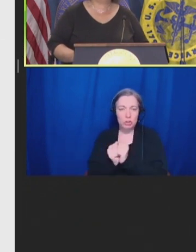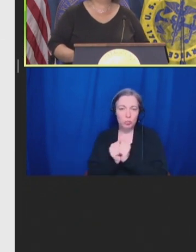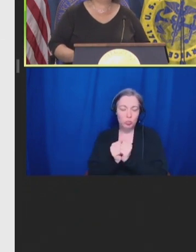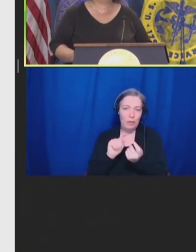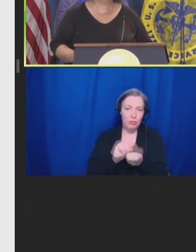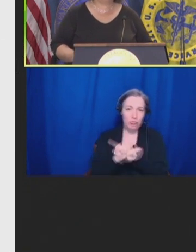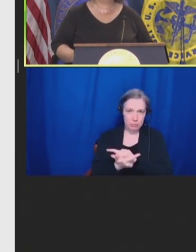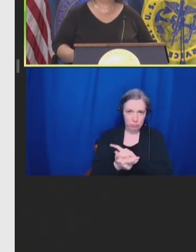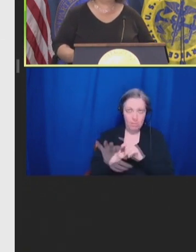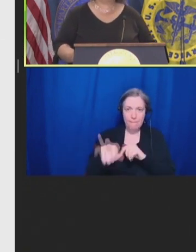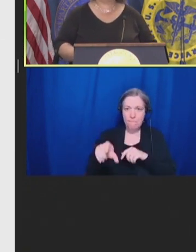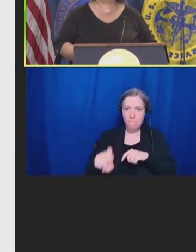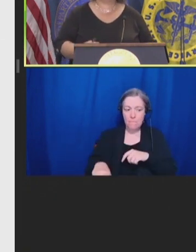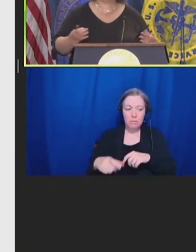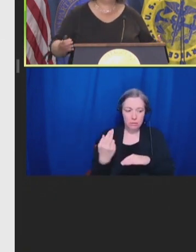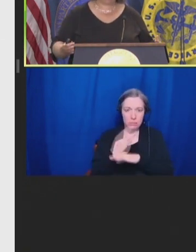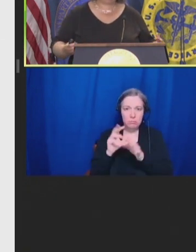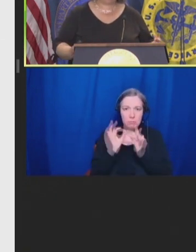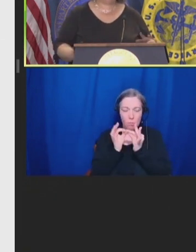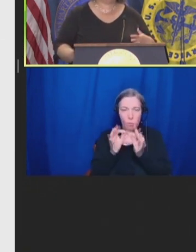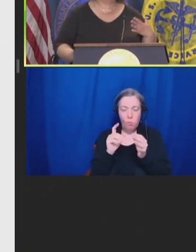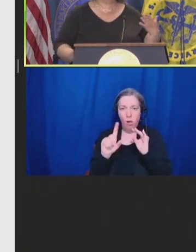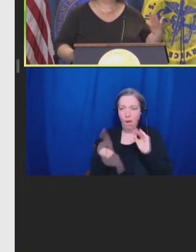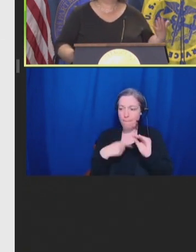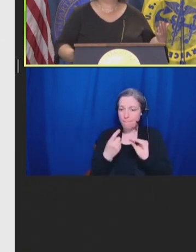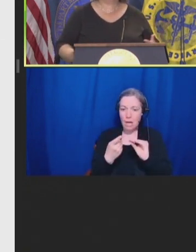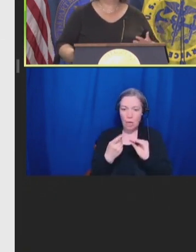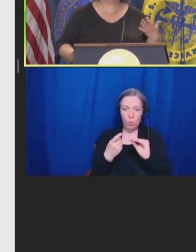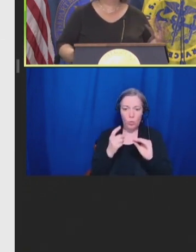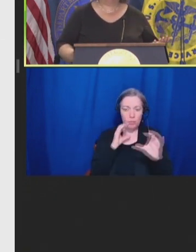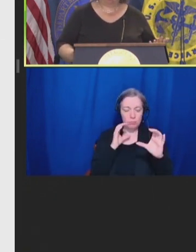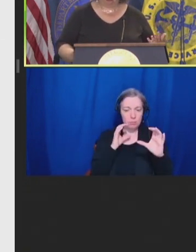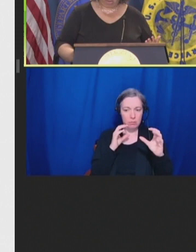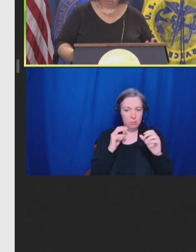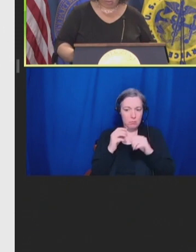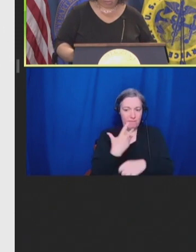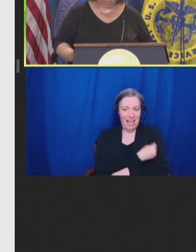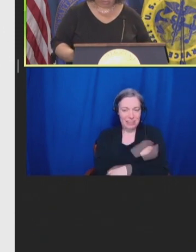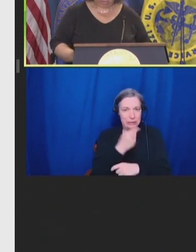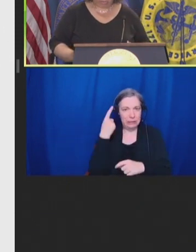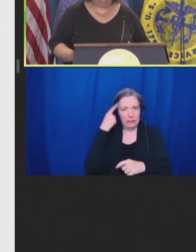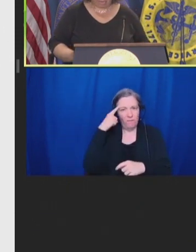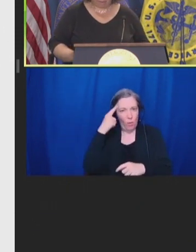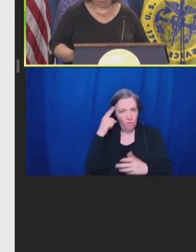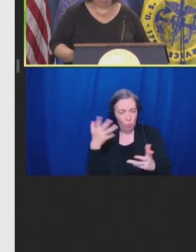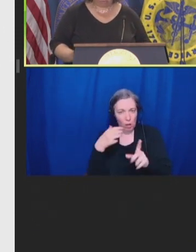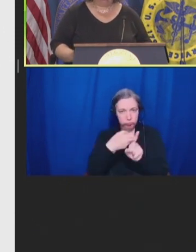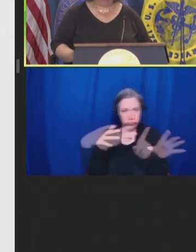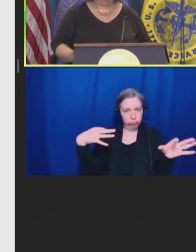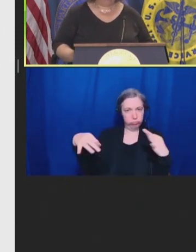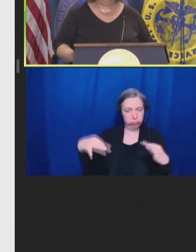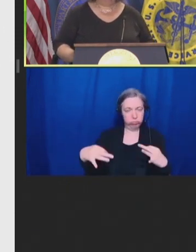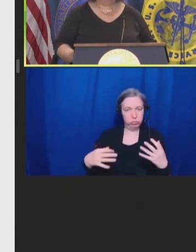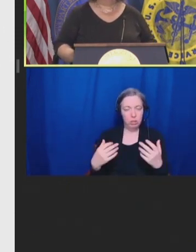community and about the vaccine, what it was for, and why. These campaigns were effective during the